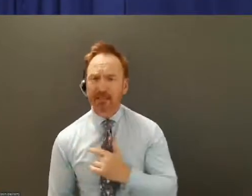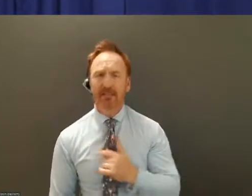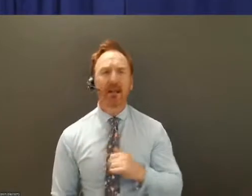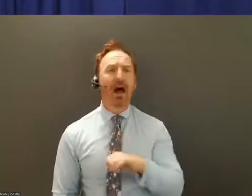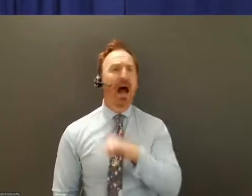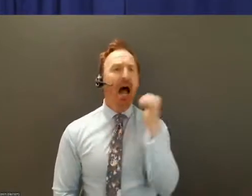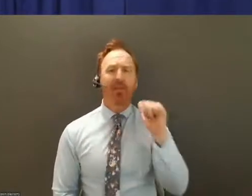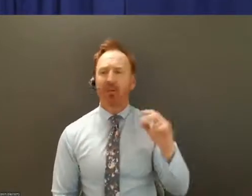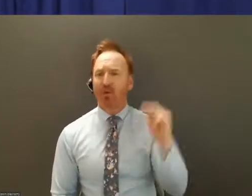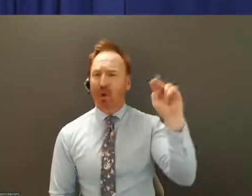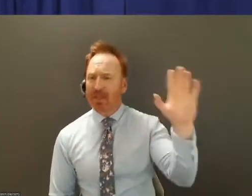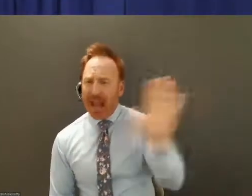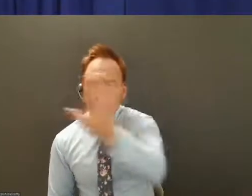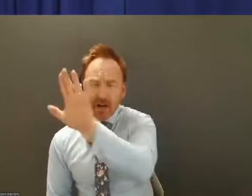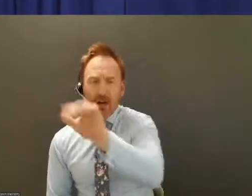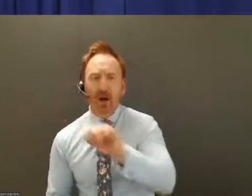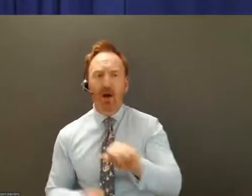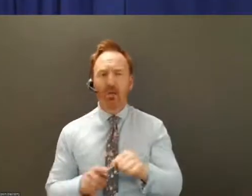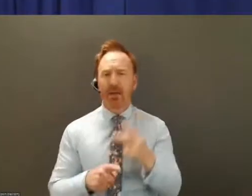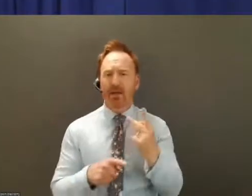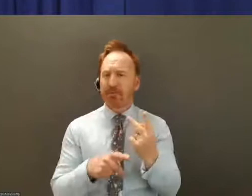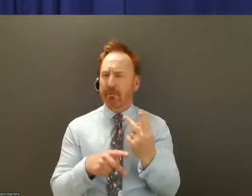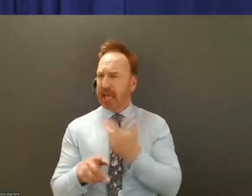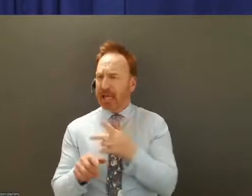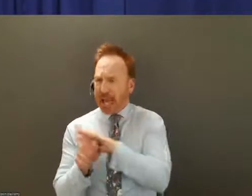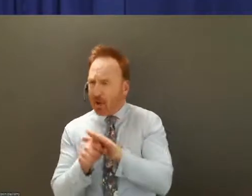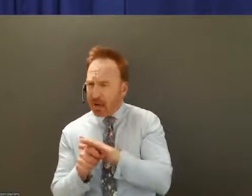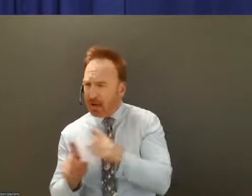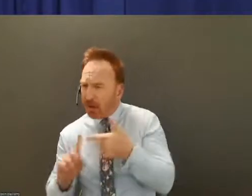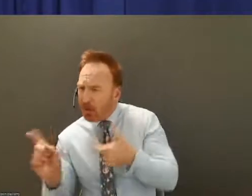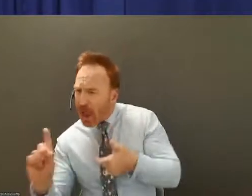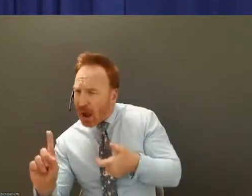you can call the COVID-19 testing and assessment Centre at